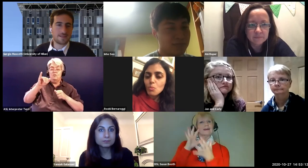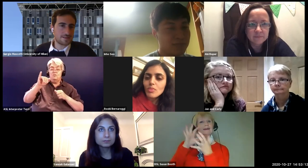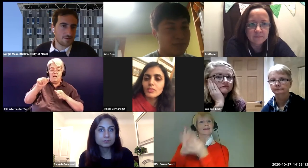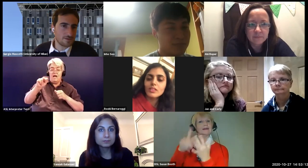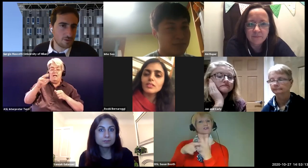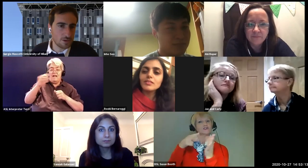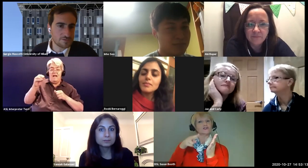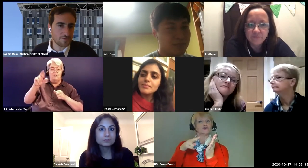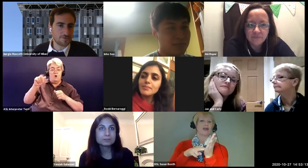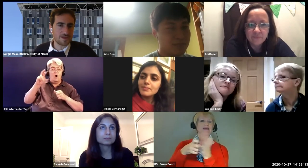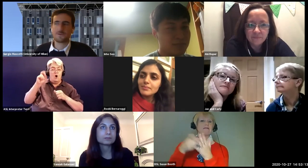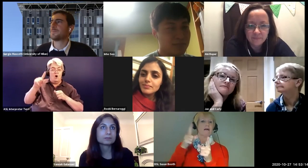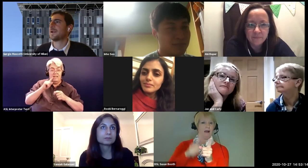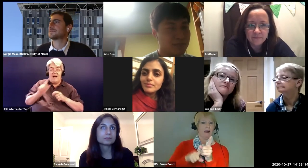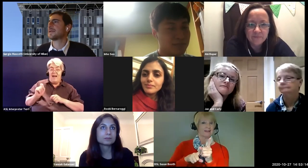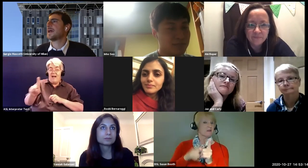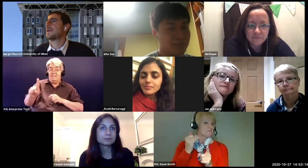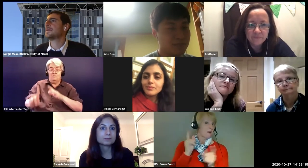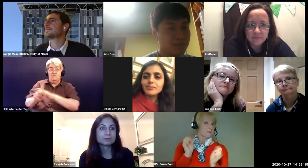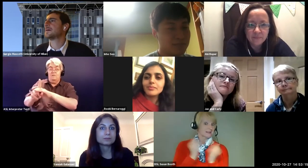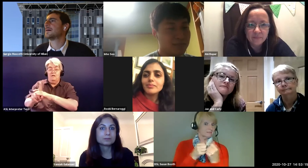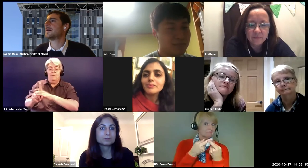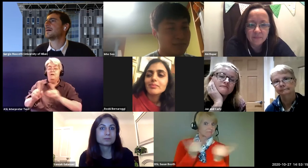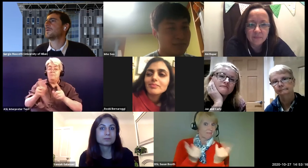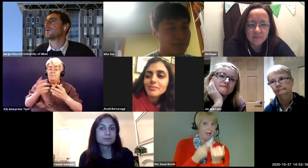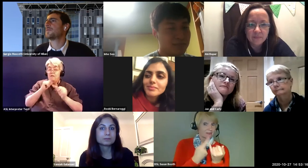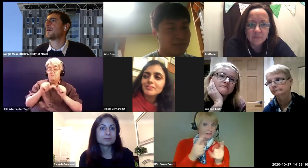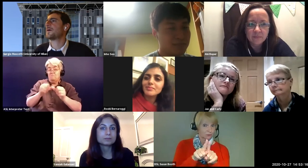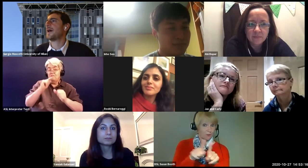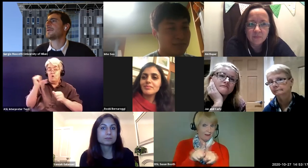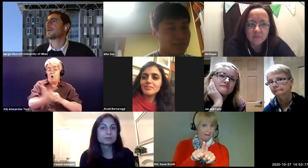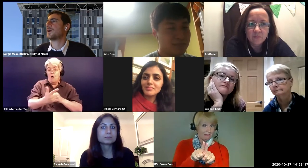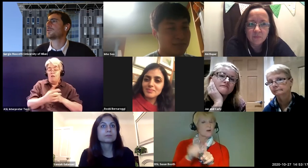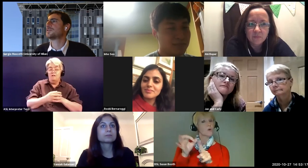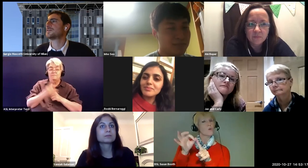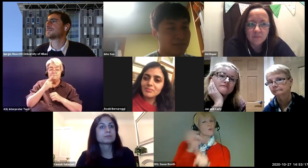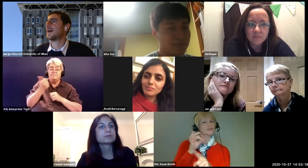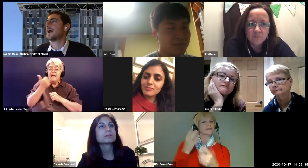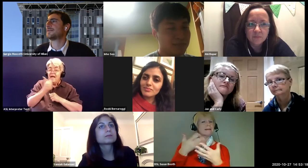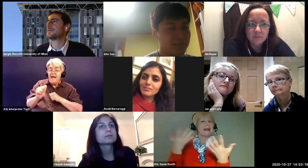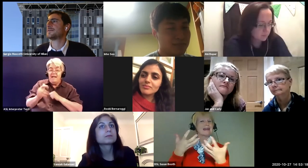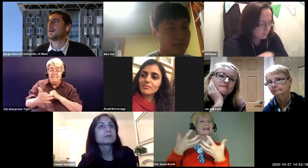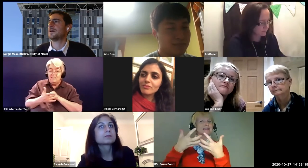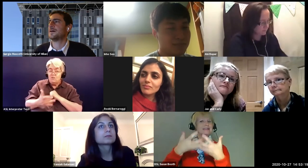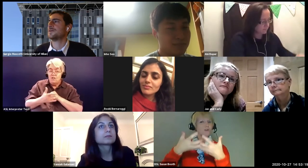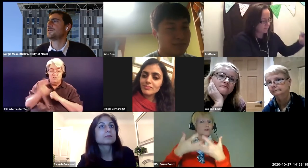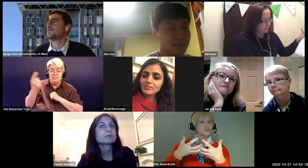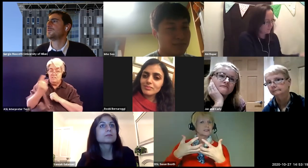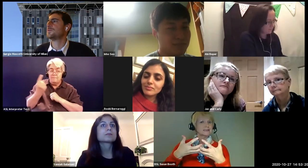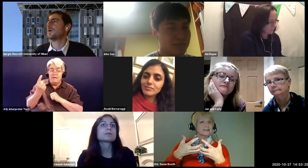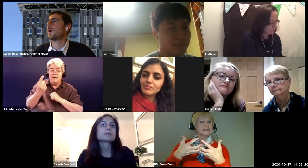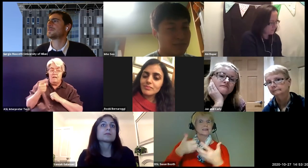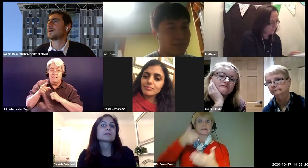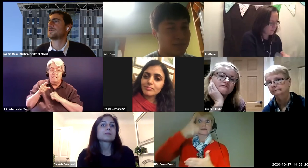it also holds for for the other panelists is uh were there any technologies that you only started